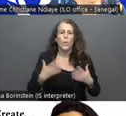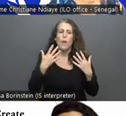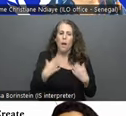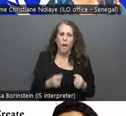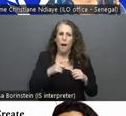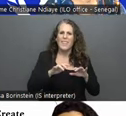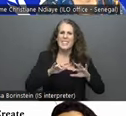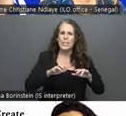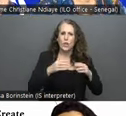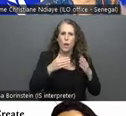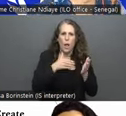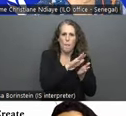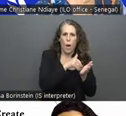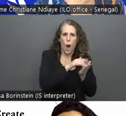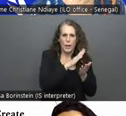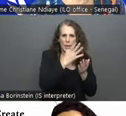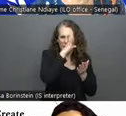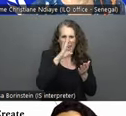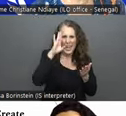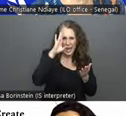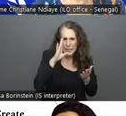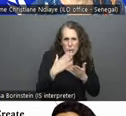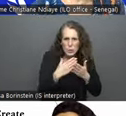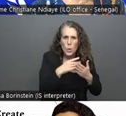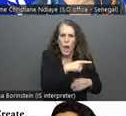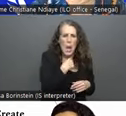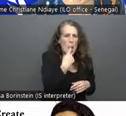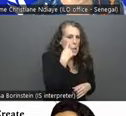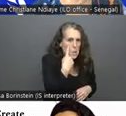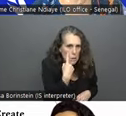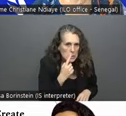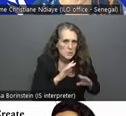people with disability and it is a pilot 10:57:59 for us. So far so good. And with